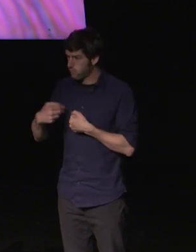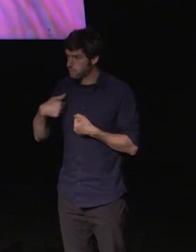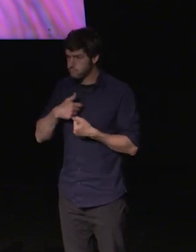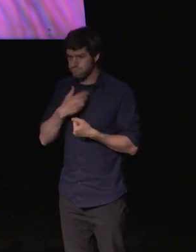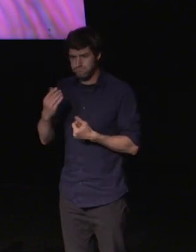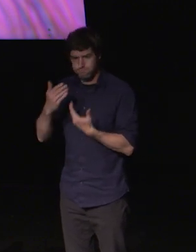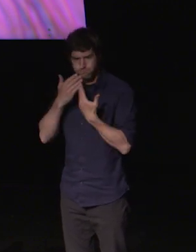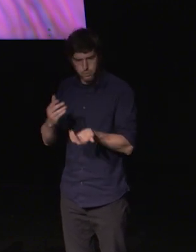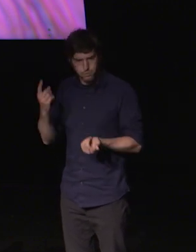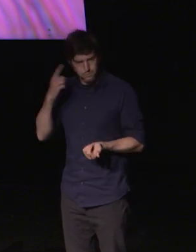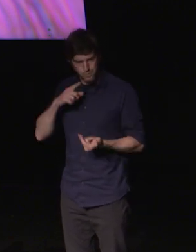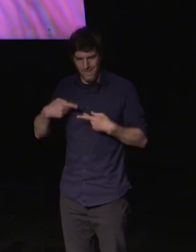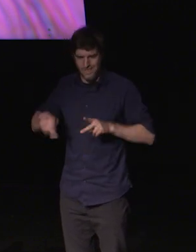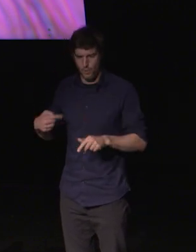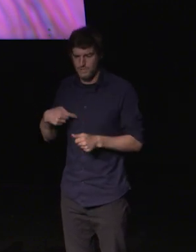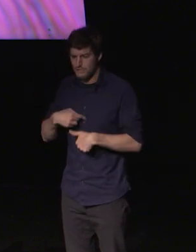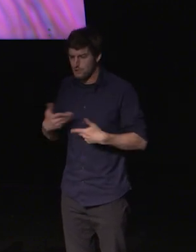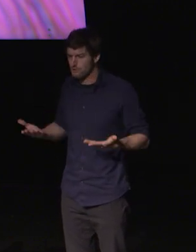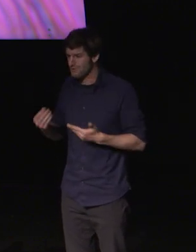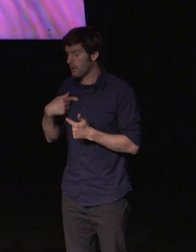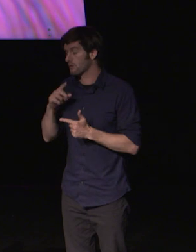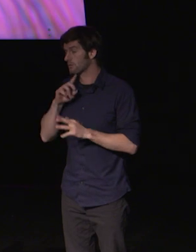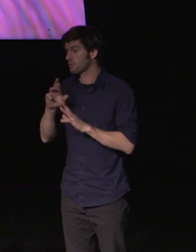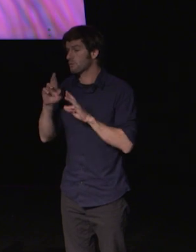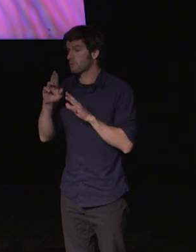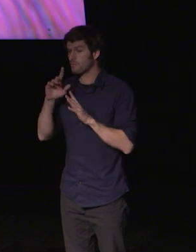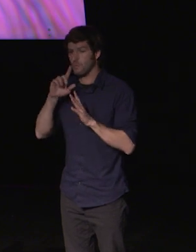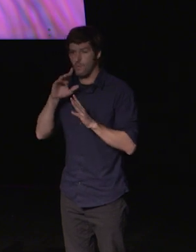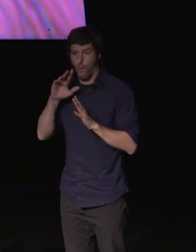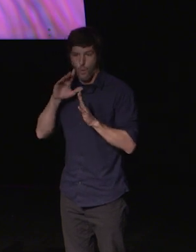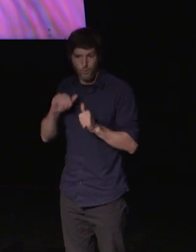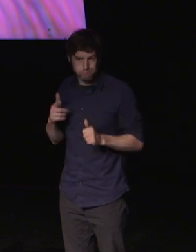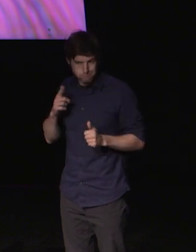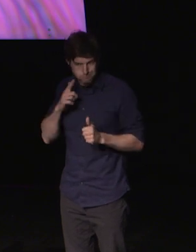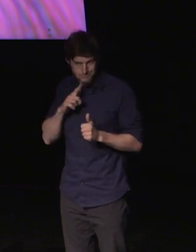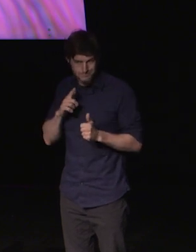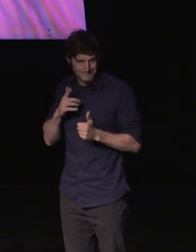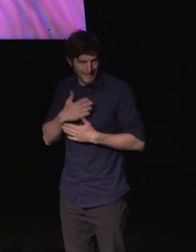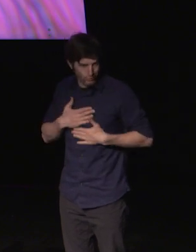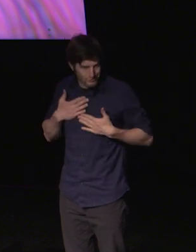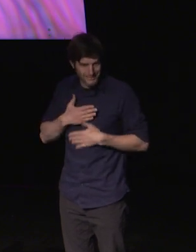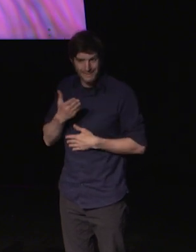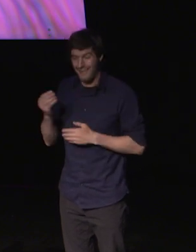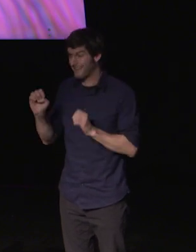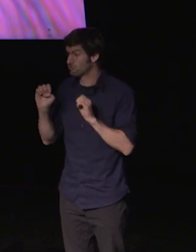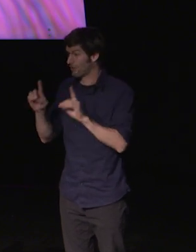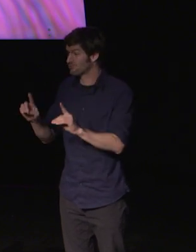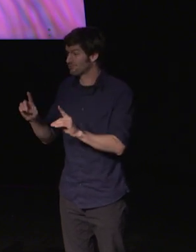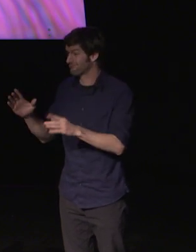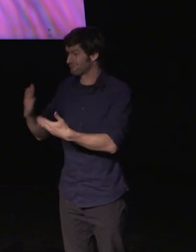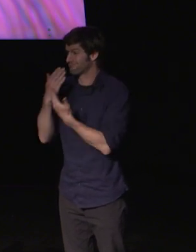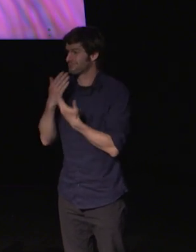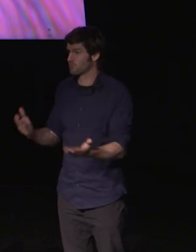And we hope that it was entertaining and educational. So thanks so much, you guys. I appreciate it.